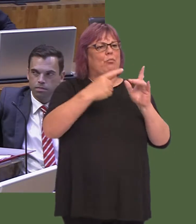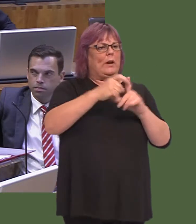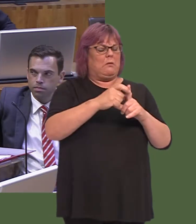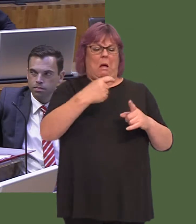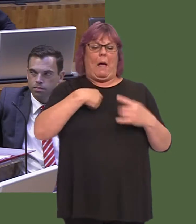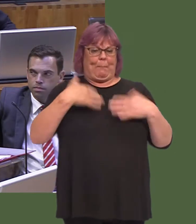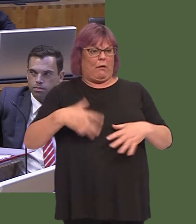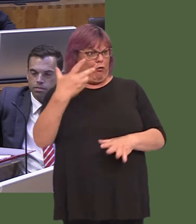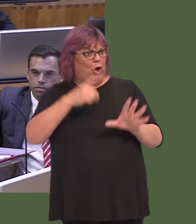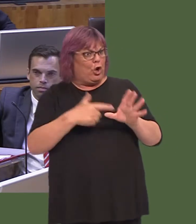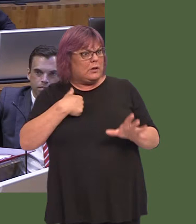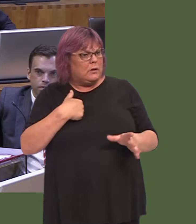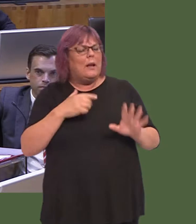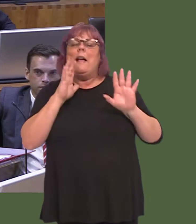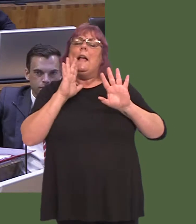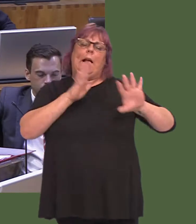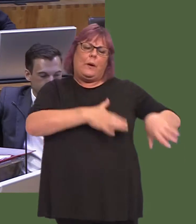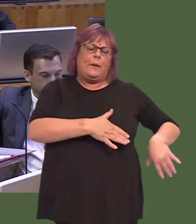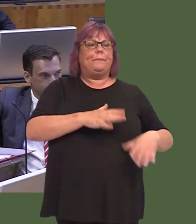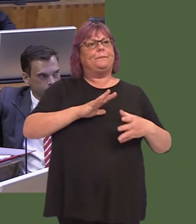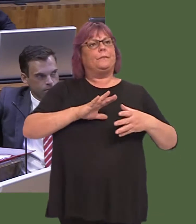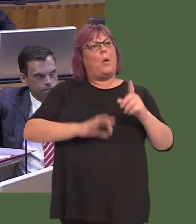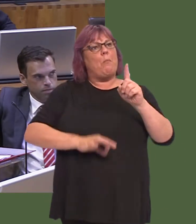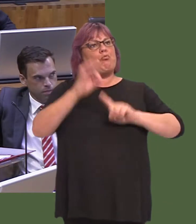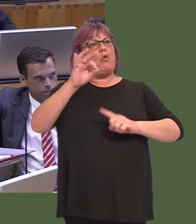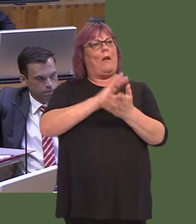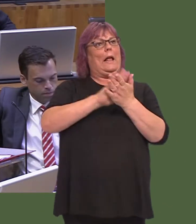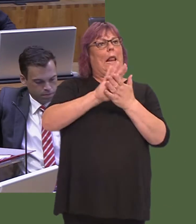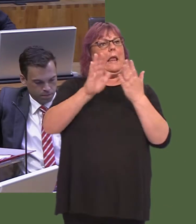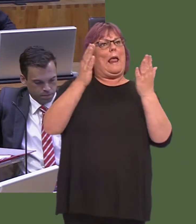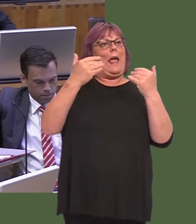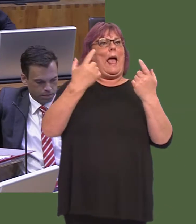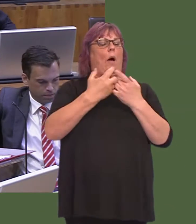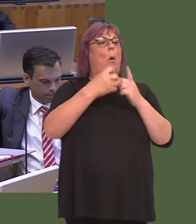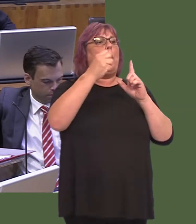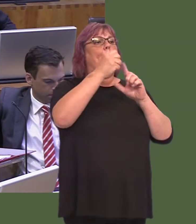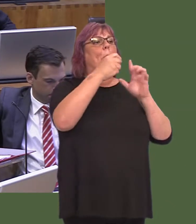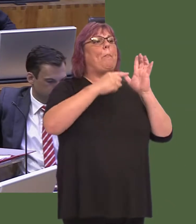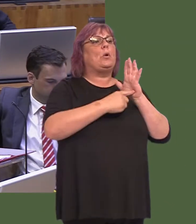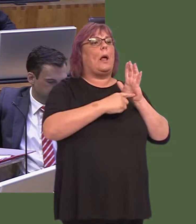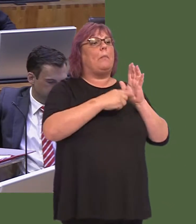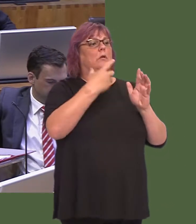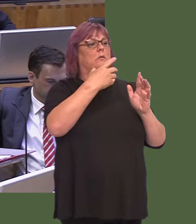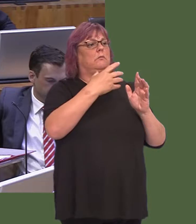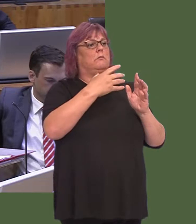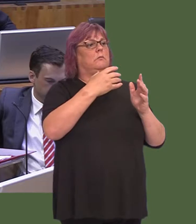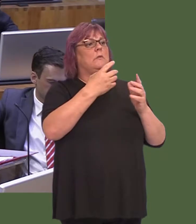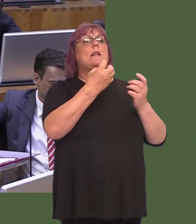Anyway, look, the point is this, isn't it: how do we create clean air? That's an important point. Port Talbot has a steelworks in it, and that means, inevitably, that the air quality there